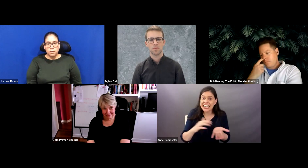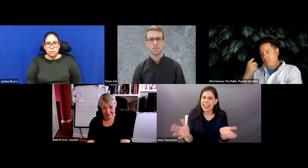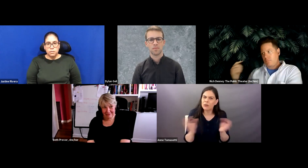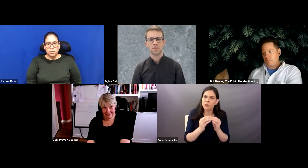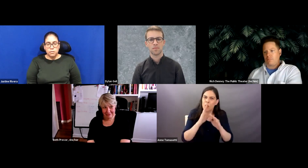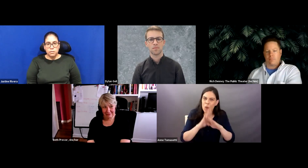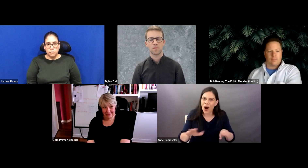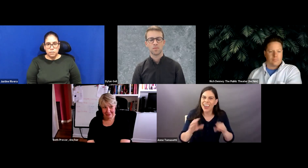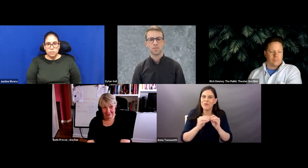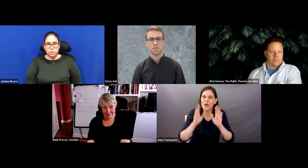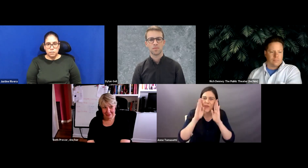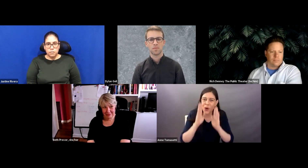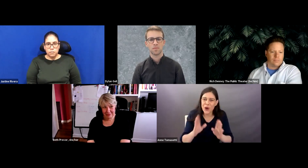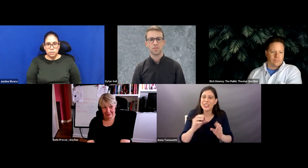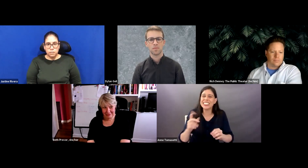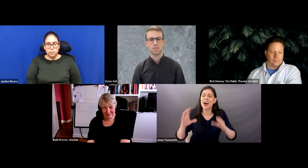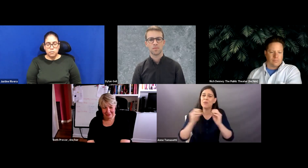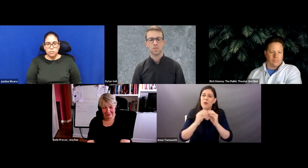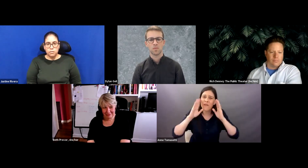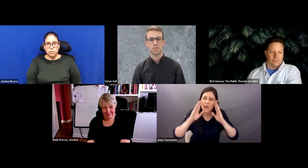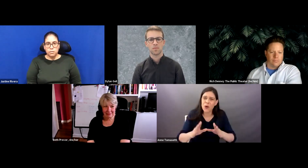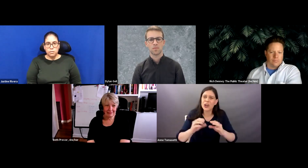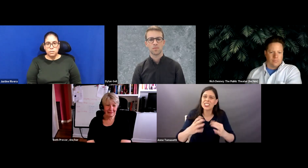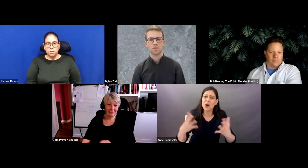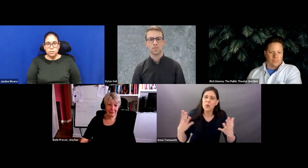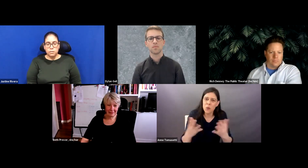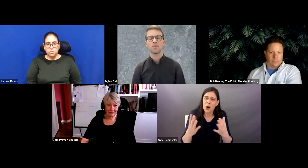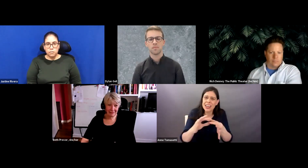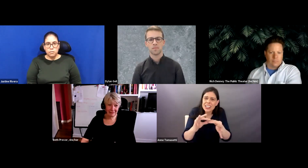energy of the hearing actor, but he was quiet and more focused.